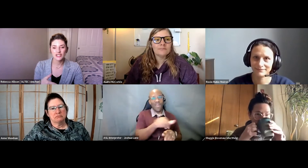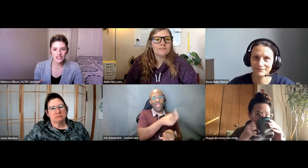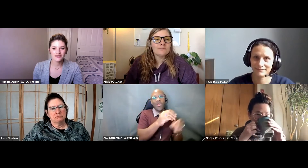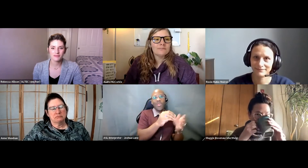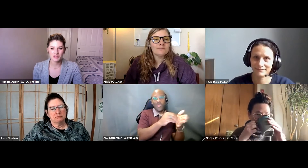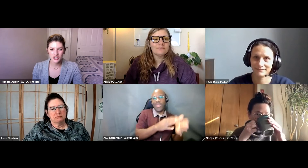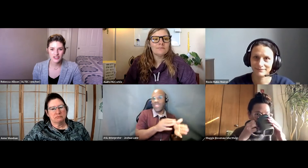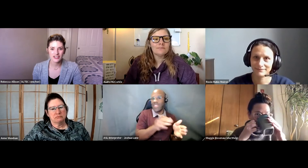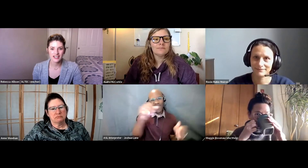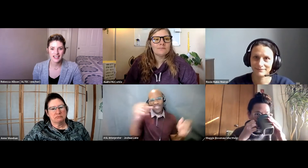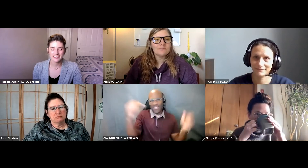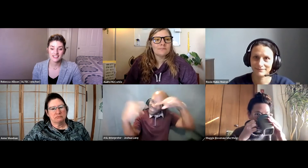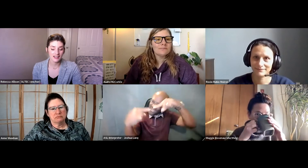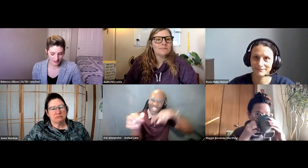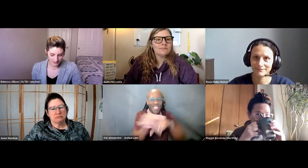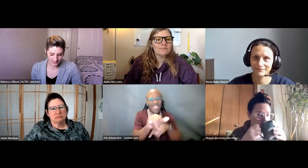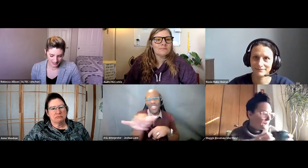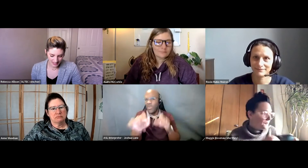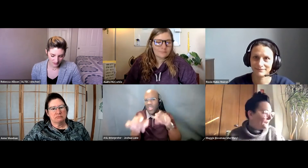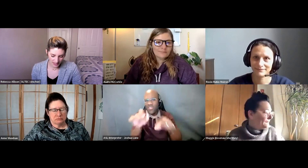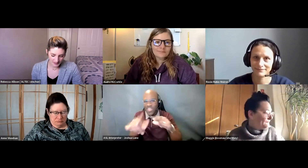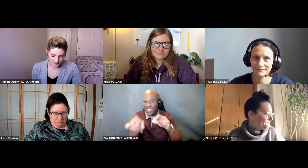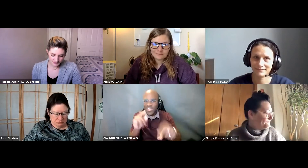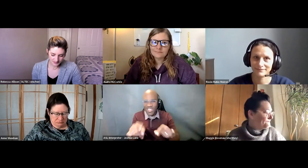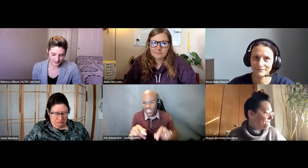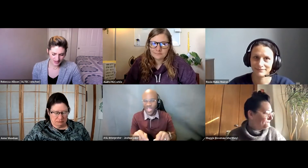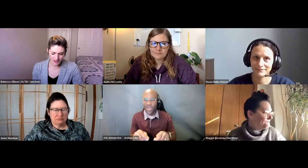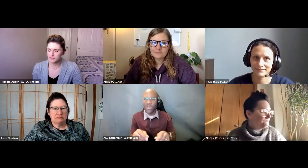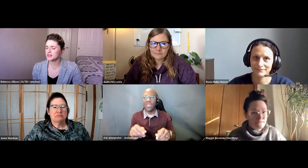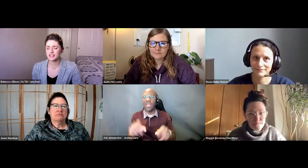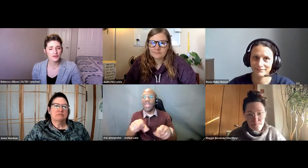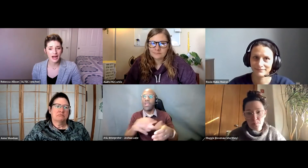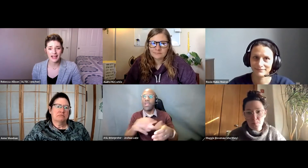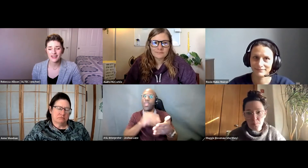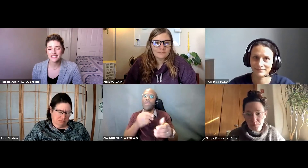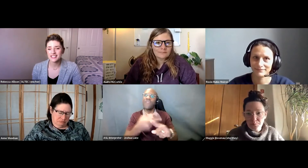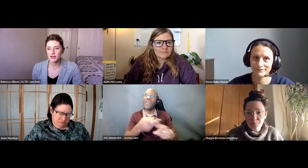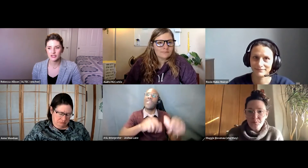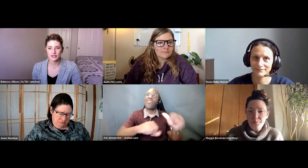learn from each other and it's not limited in that way. Different backgrounds, I'm sure that